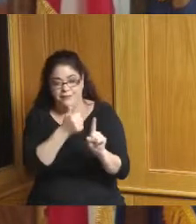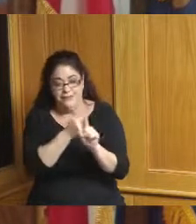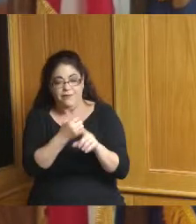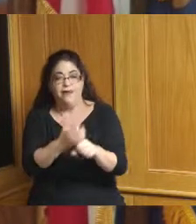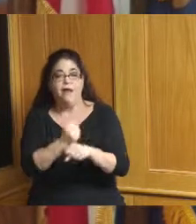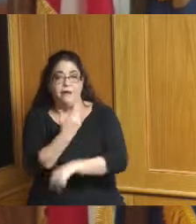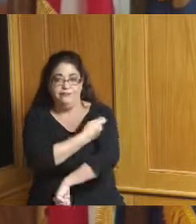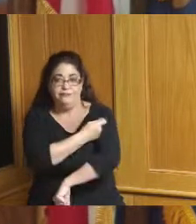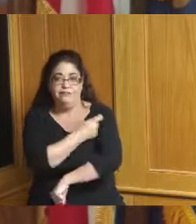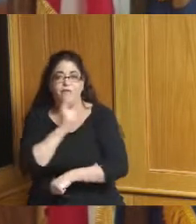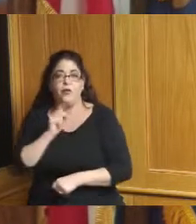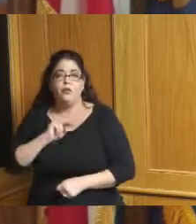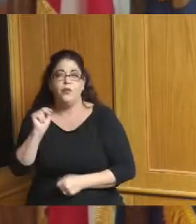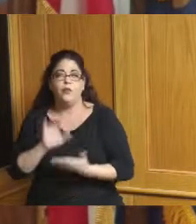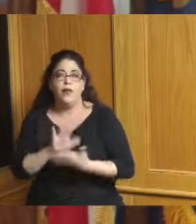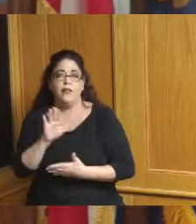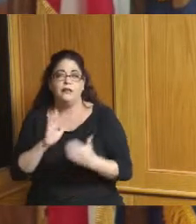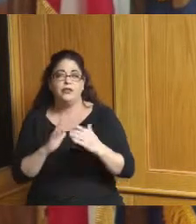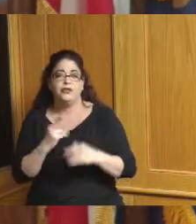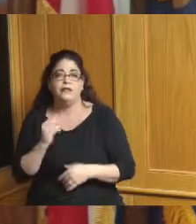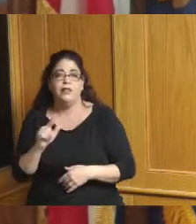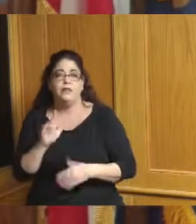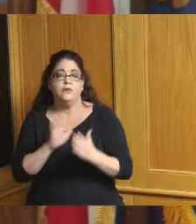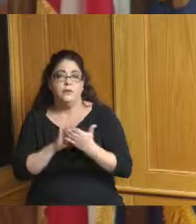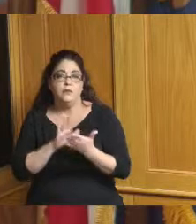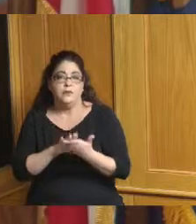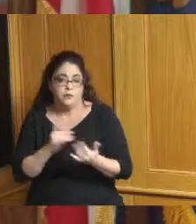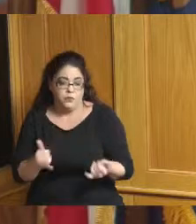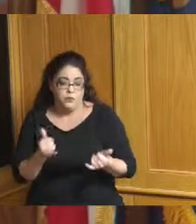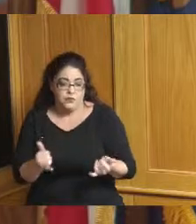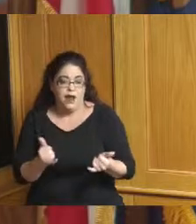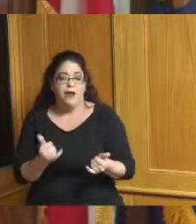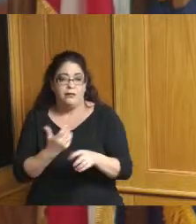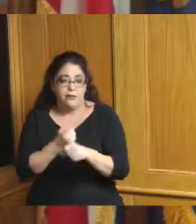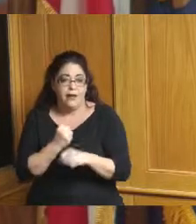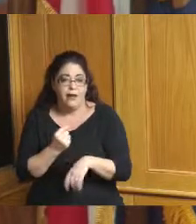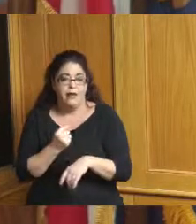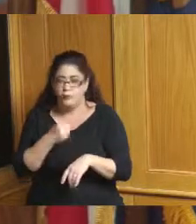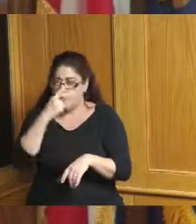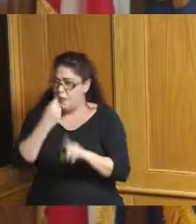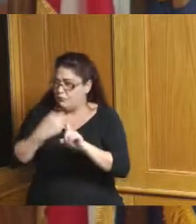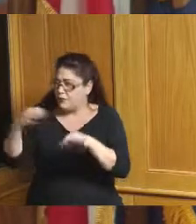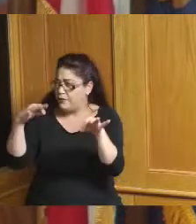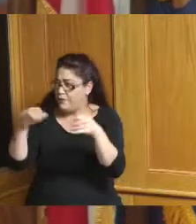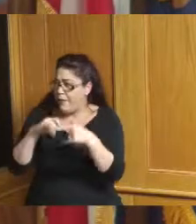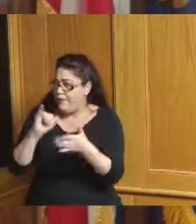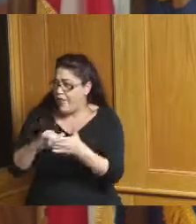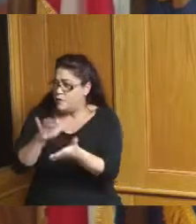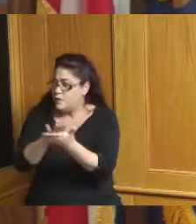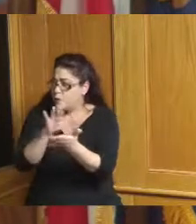College Hill schools today can you maybe talk a little bit about that the schools yes so here